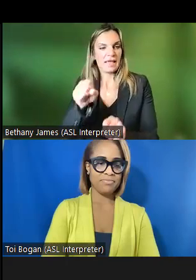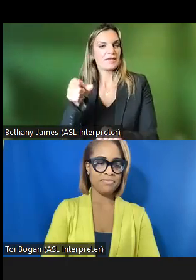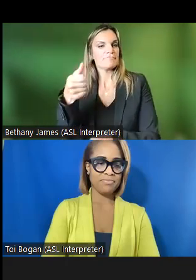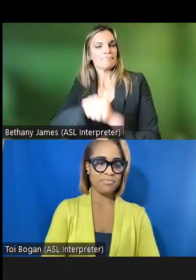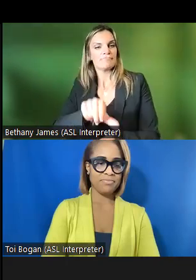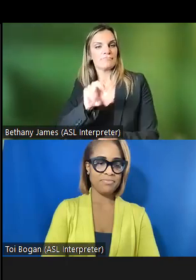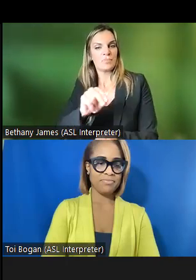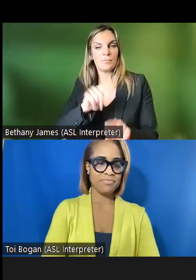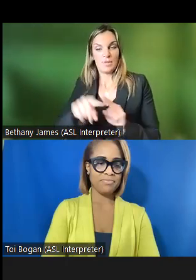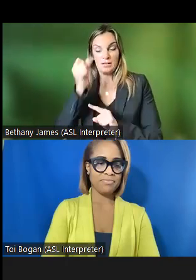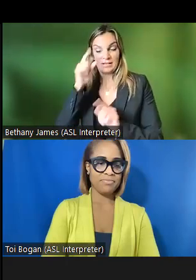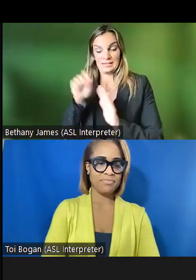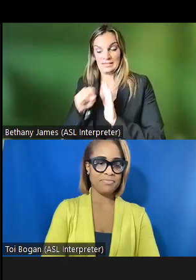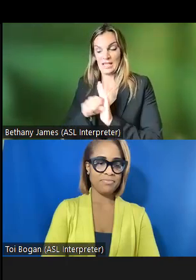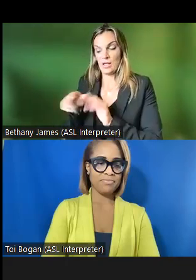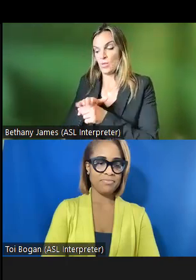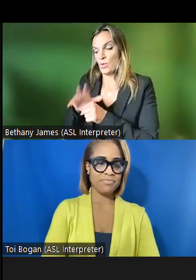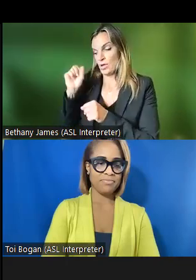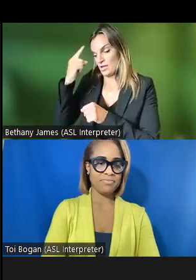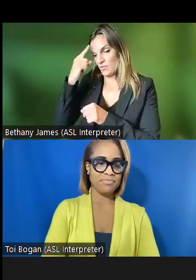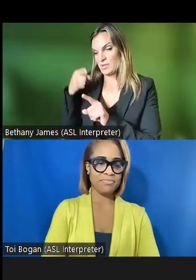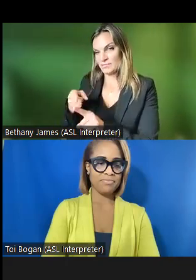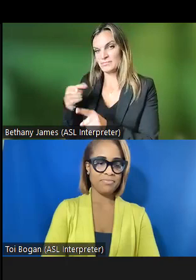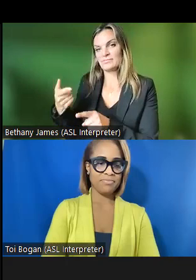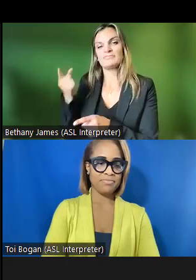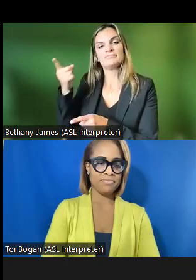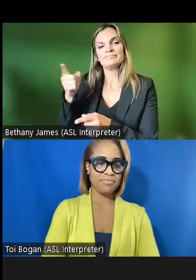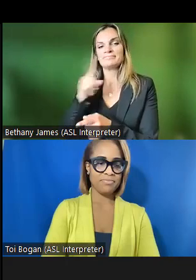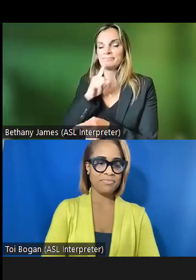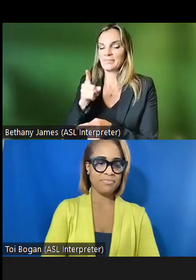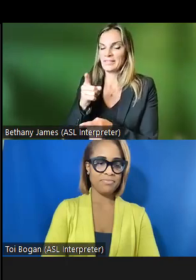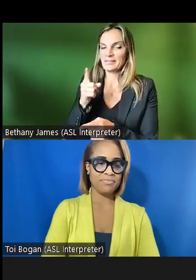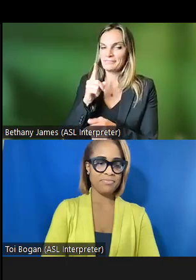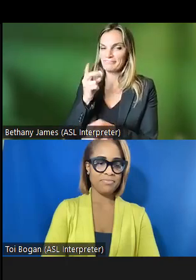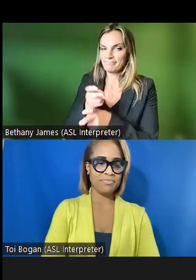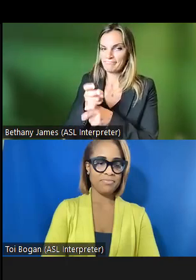local government because there's a lot of money, right? Even though they're always saying the state